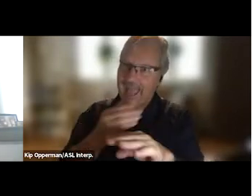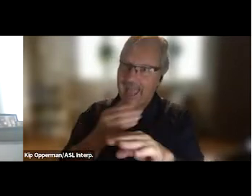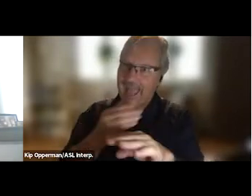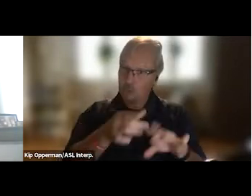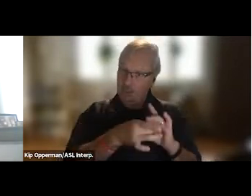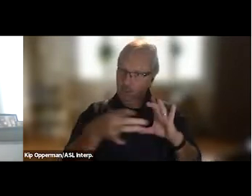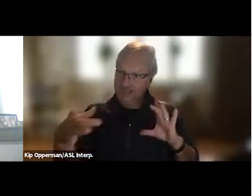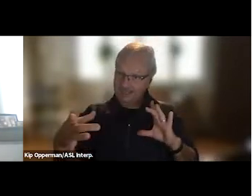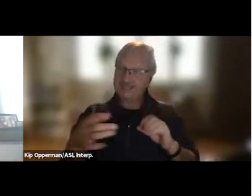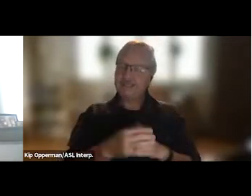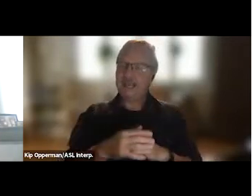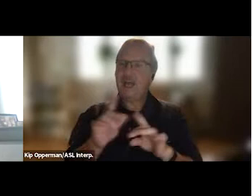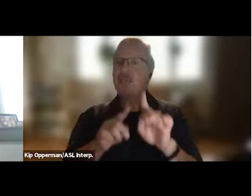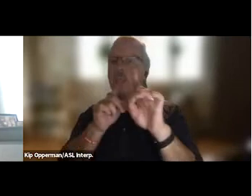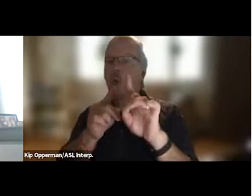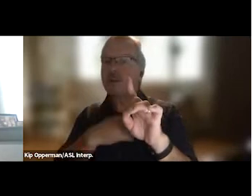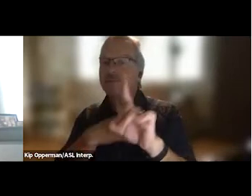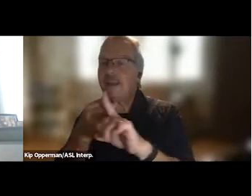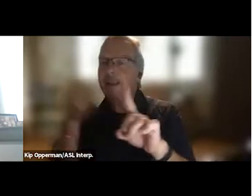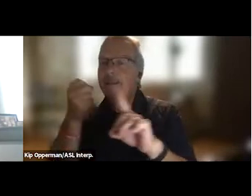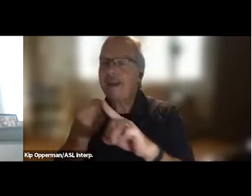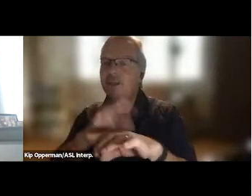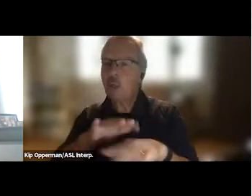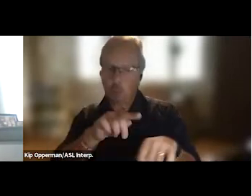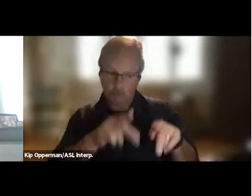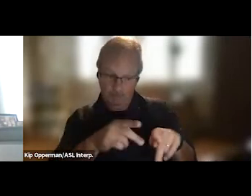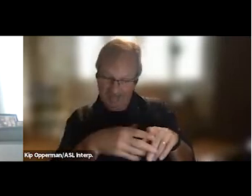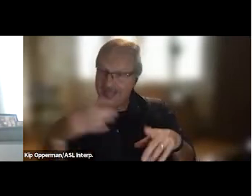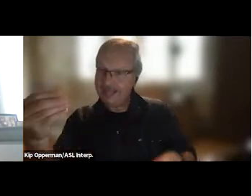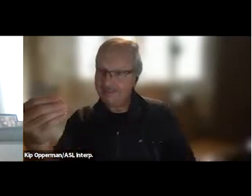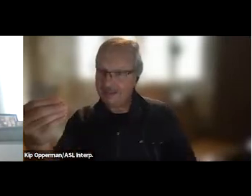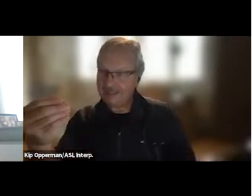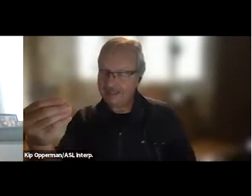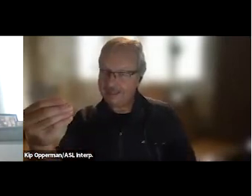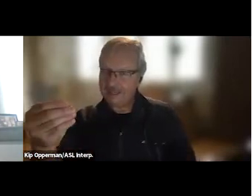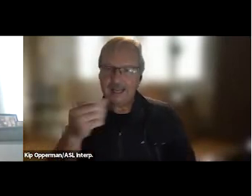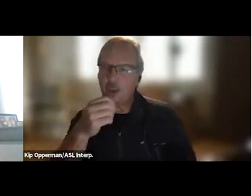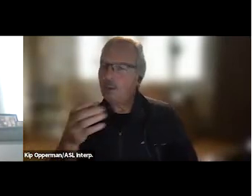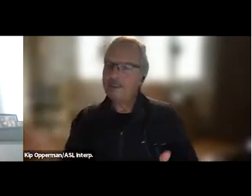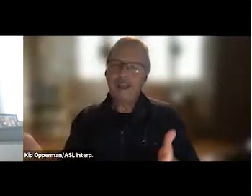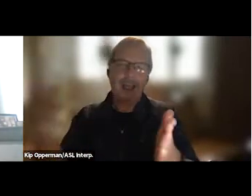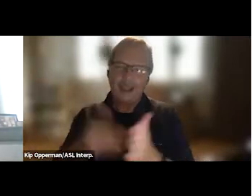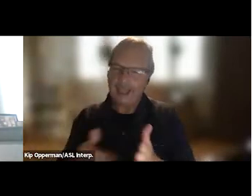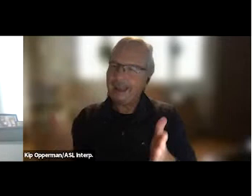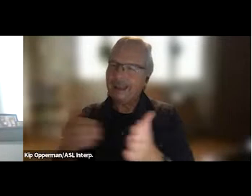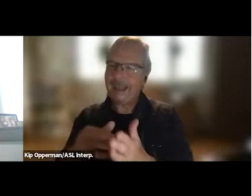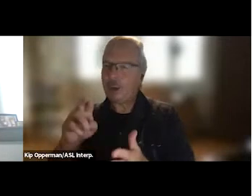And our goal here is to have an impact on those leaving, those leaving and not relapsing, overdosing, fatally overdosing,